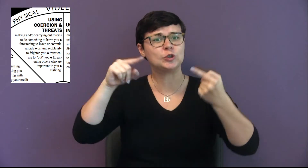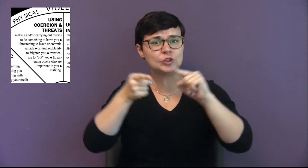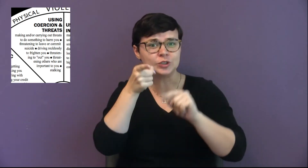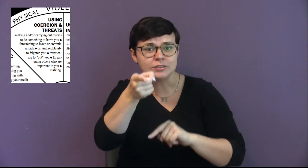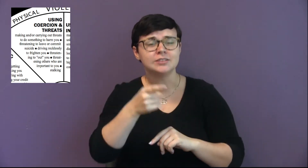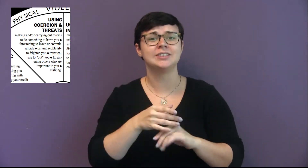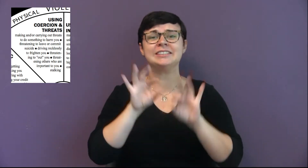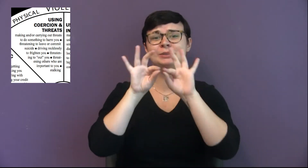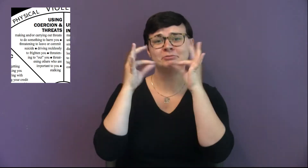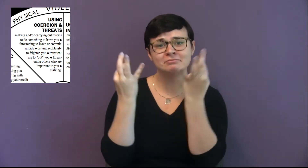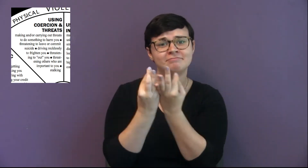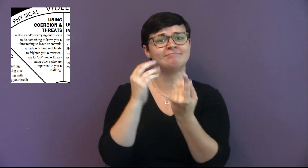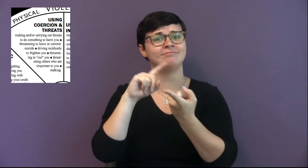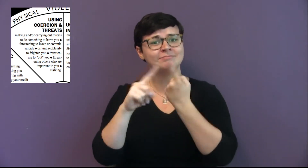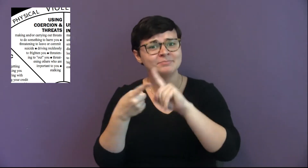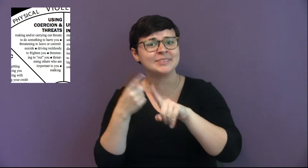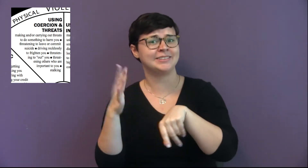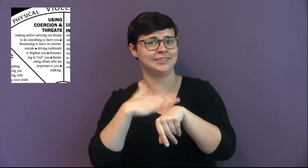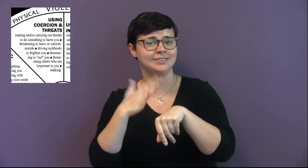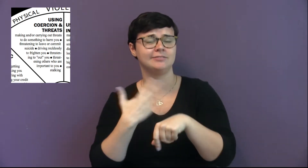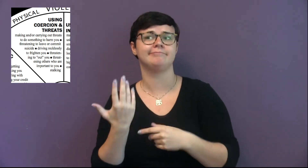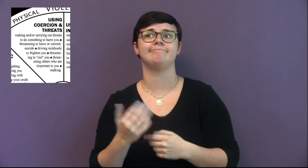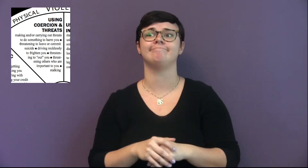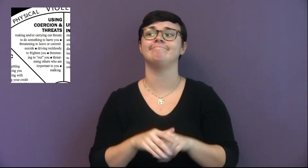They will harm you or people who are important to you such as family members, friends, and pets.